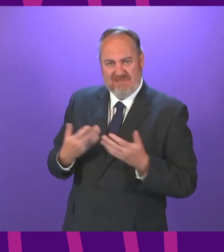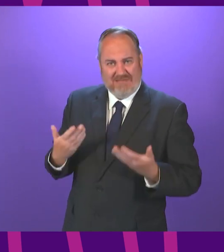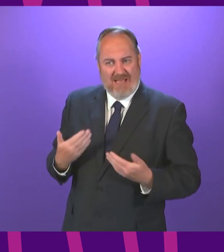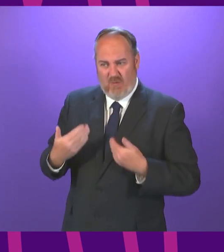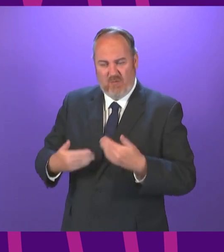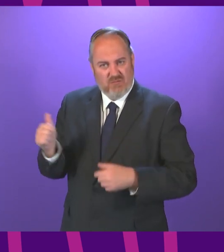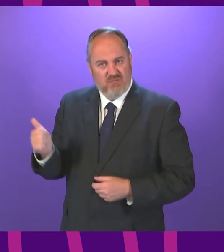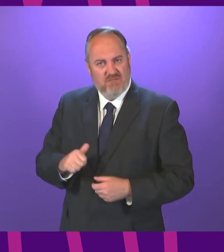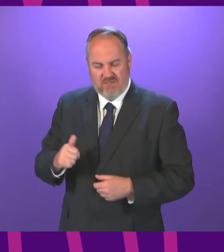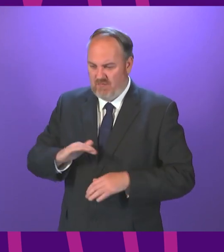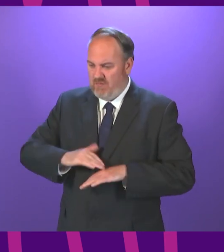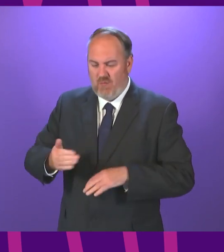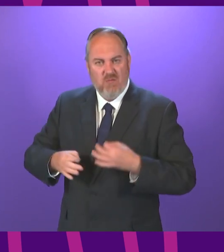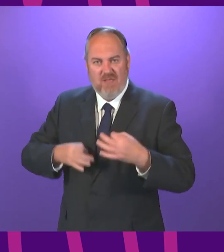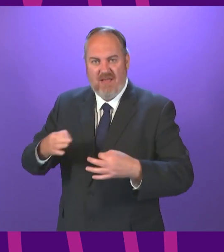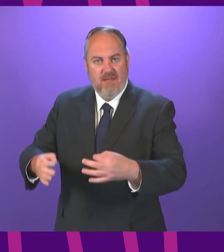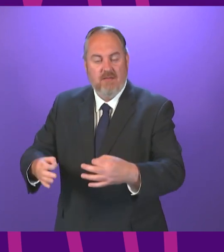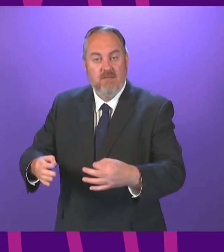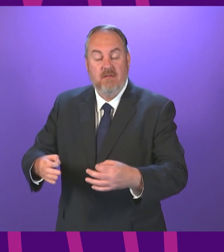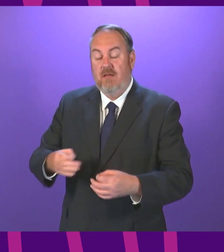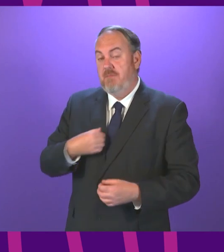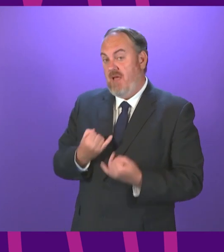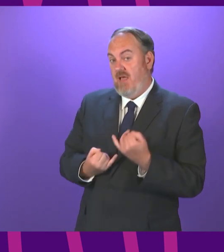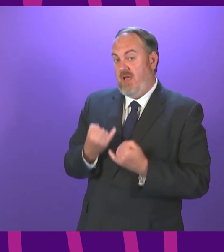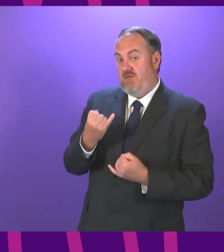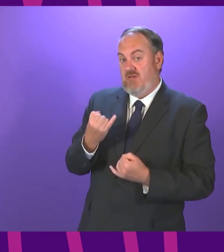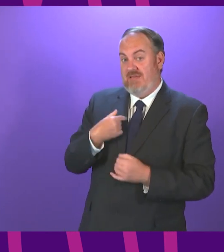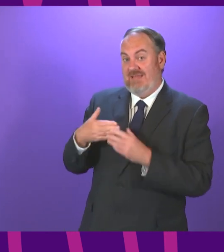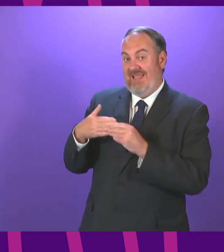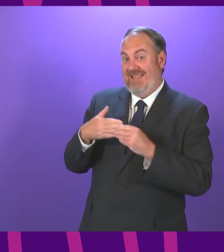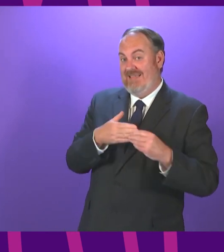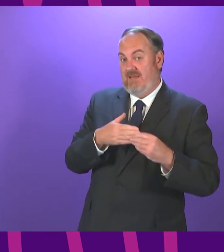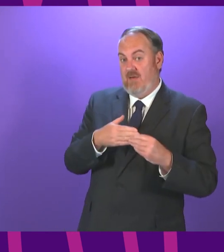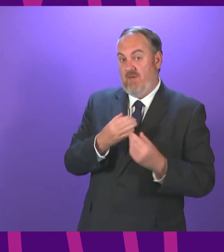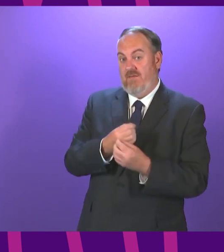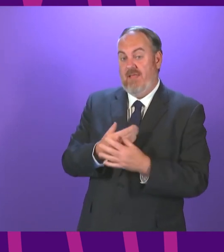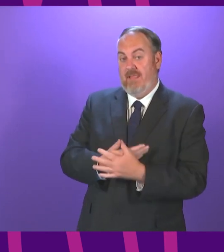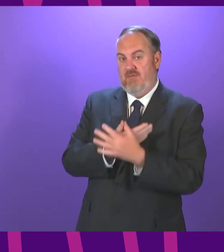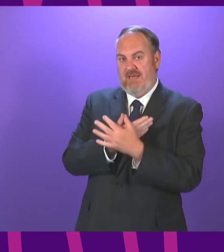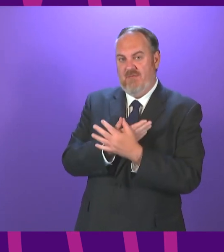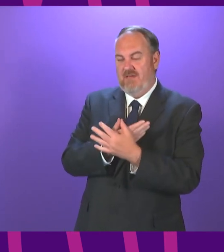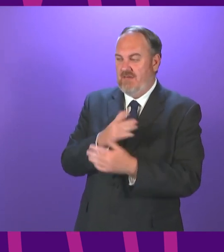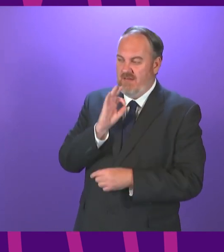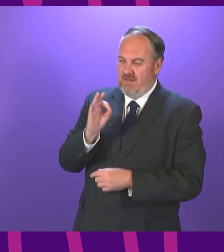For probably the last time as Scottish Liberal Democrat leader, I ask the First Minister what she has to say to the thousands of adults with